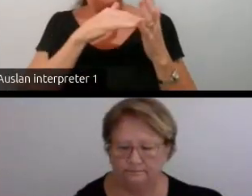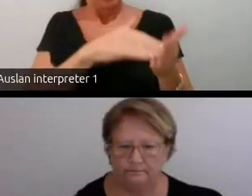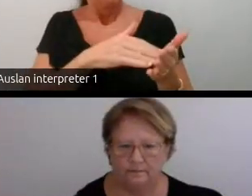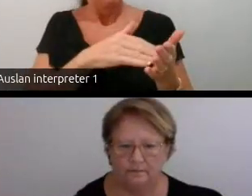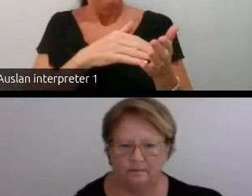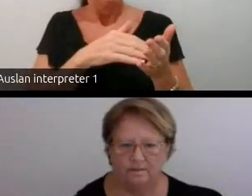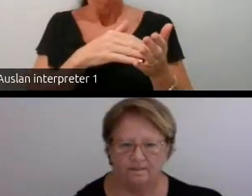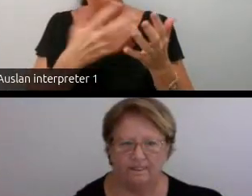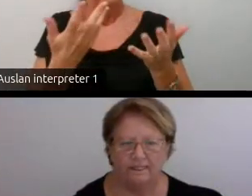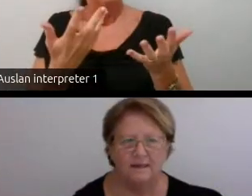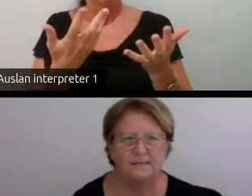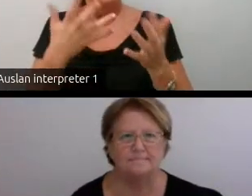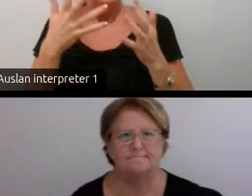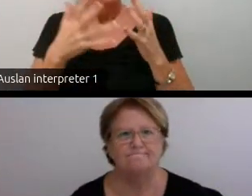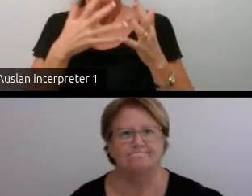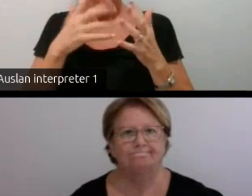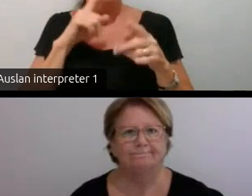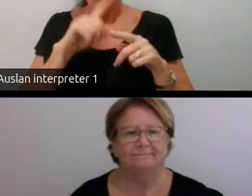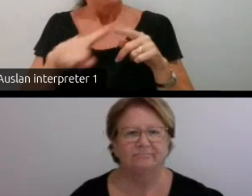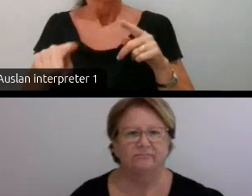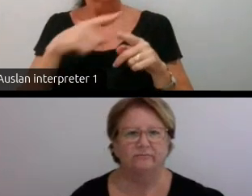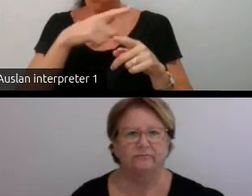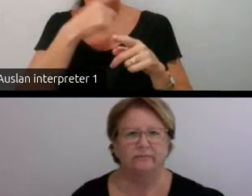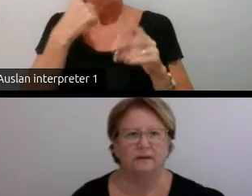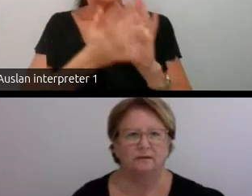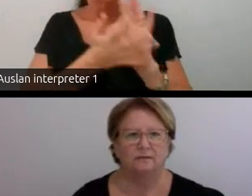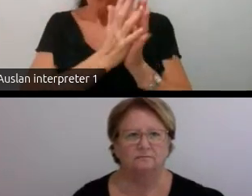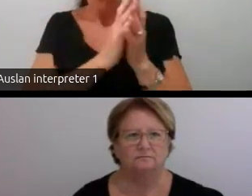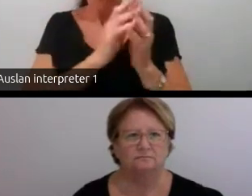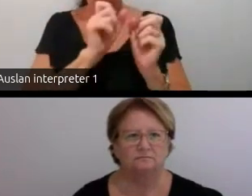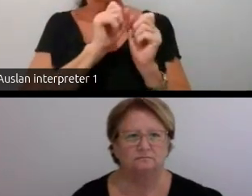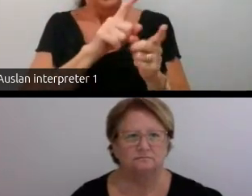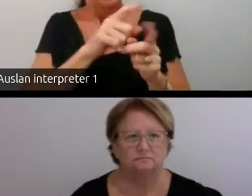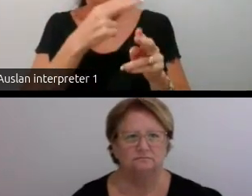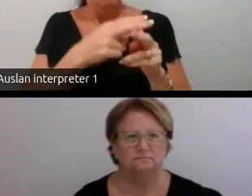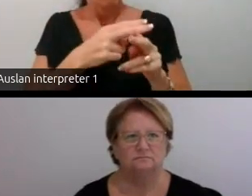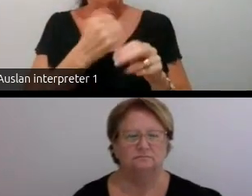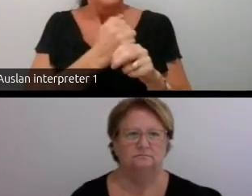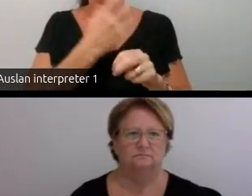yourself. Yep. That's generally the sales pitch. It's not always, but that's generally the sales